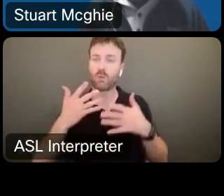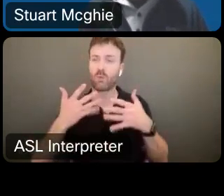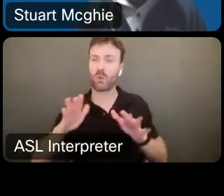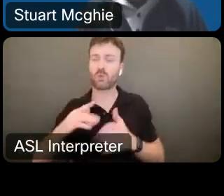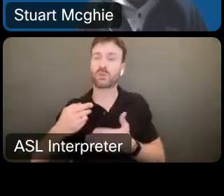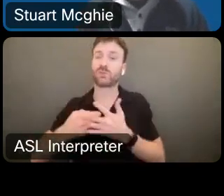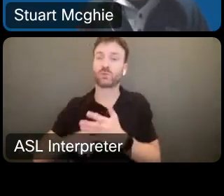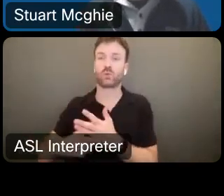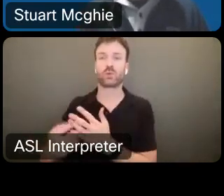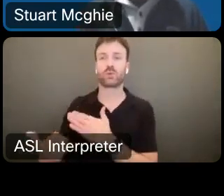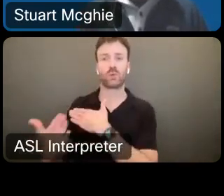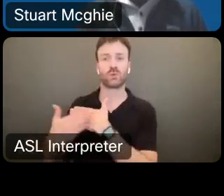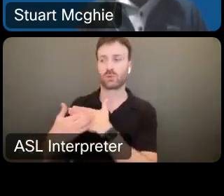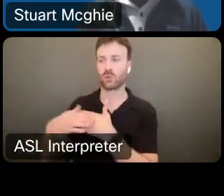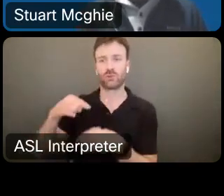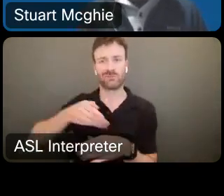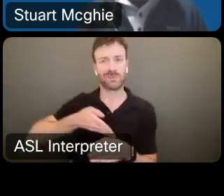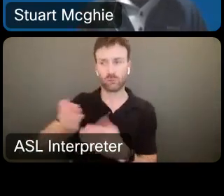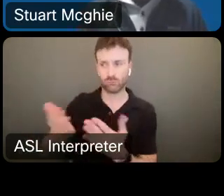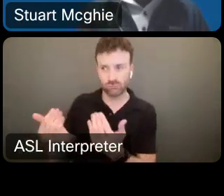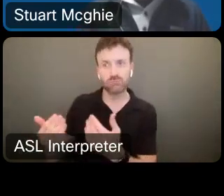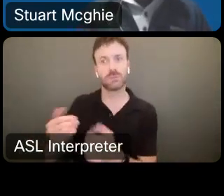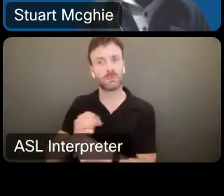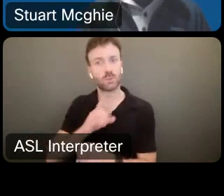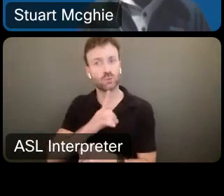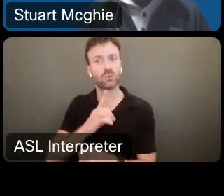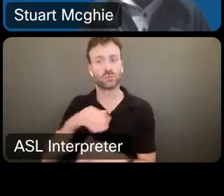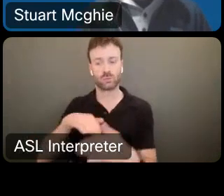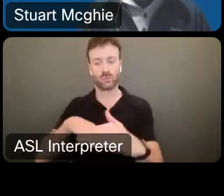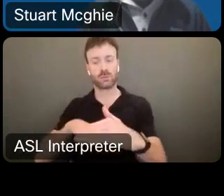the industry to ensure that accessibility standards